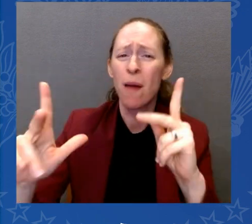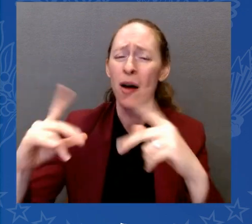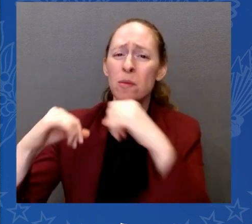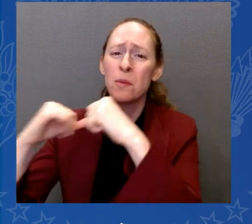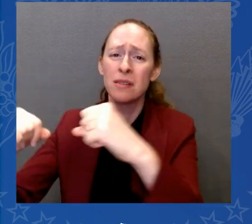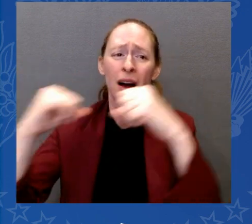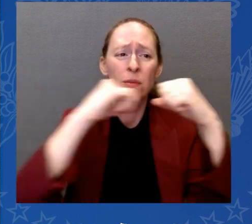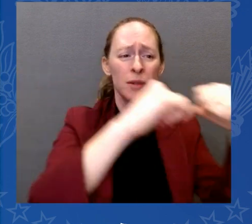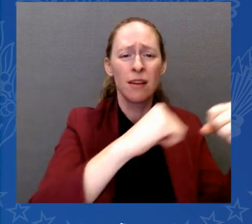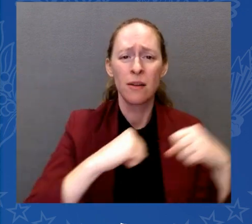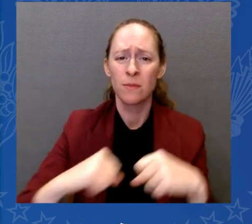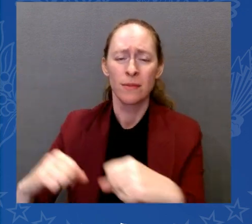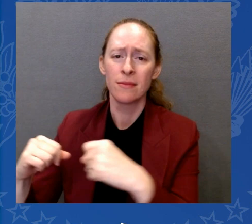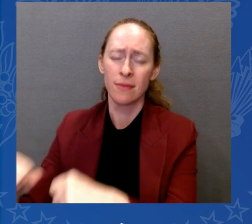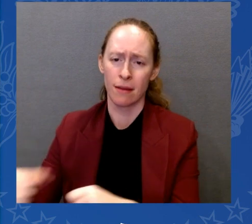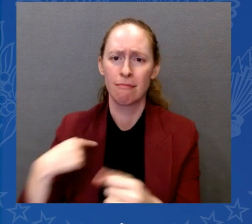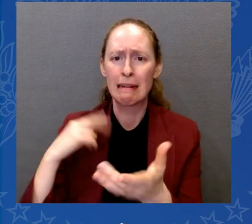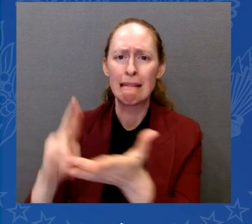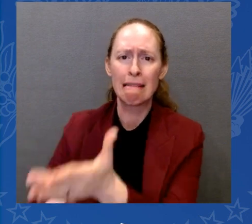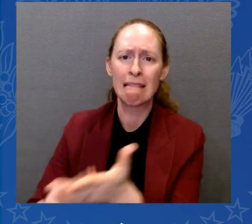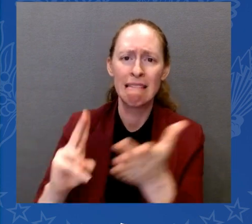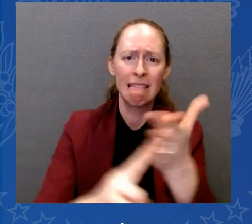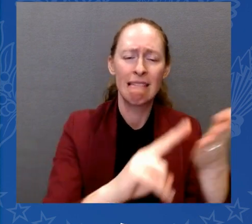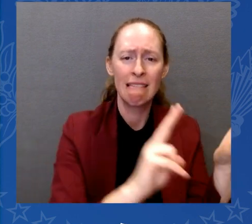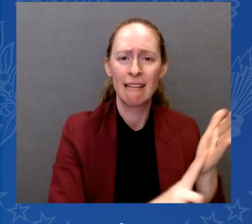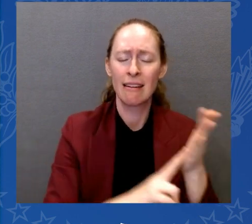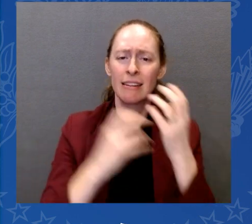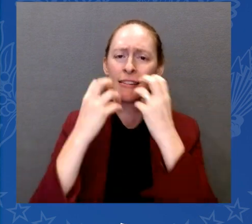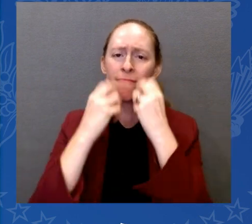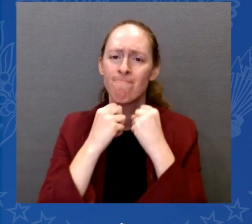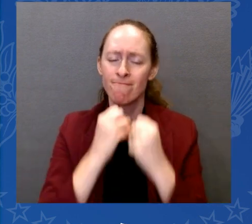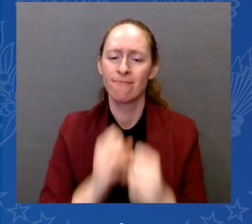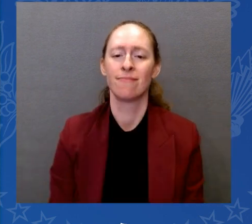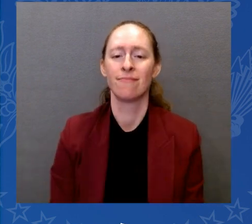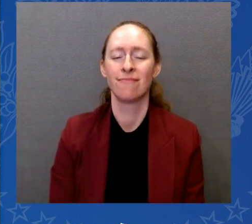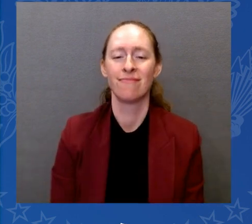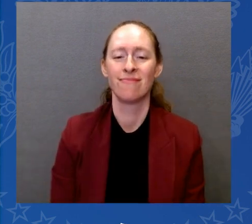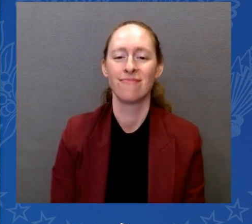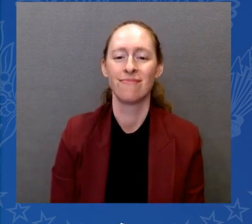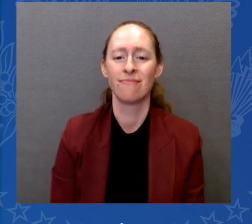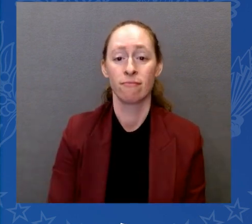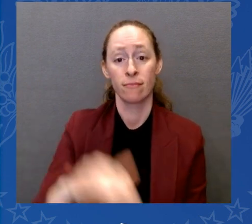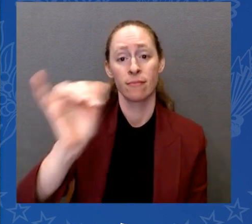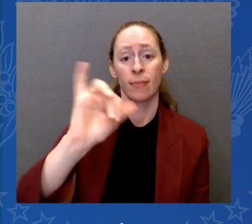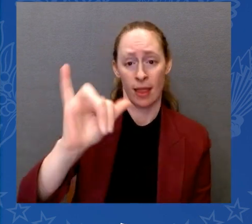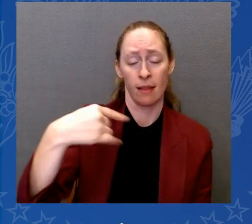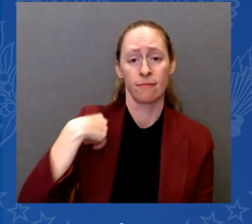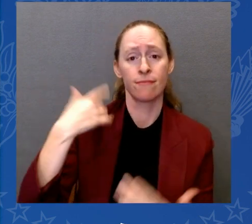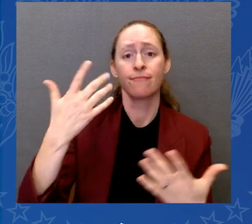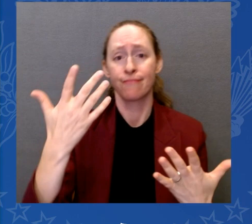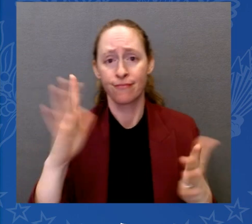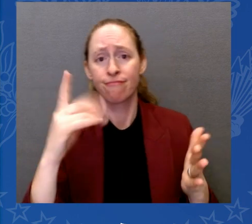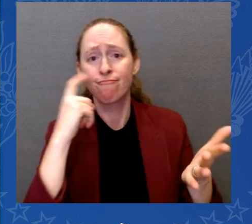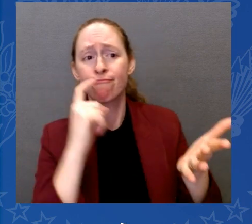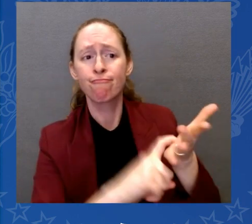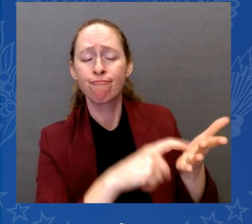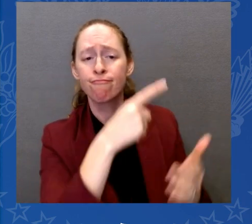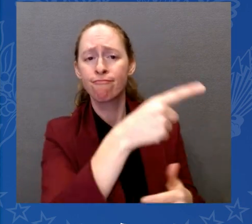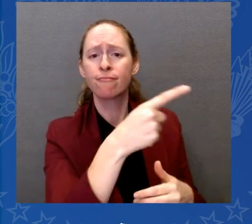the Amache Japanese Incarceration Camp of World War Two as a National Historic Site in Southeastern Colorado.